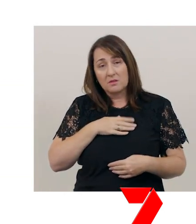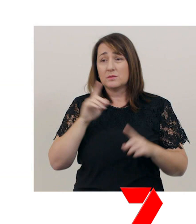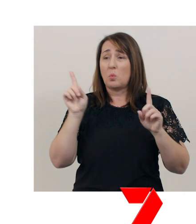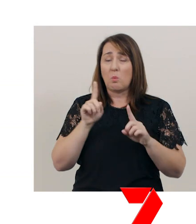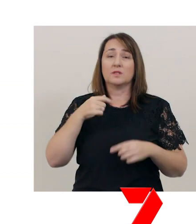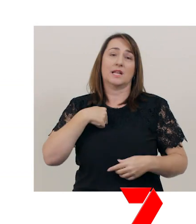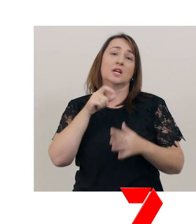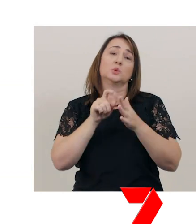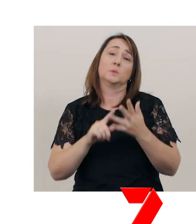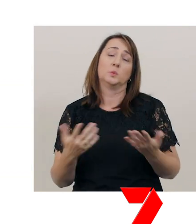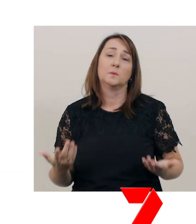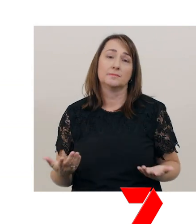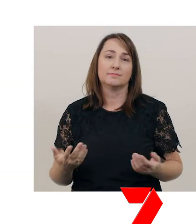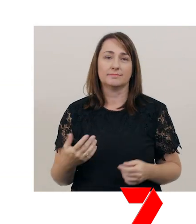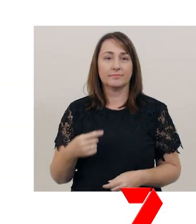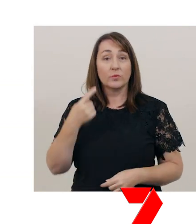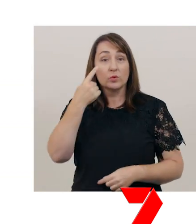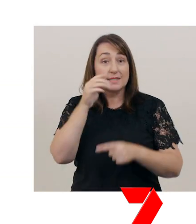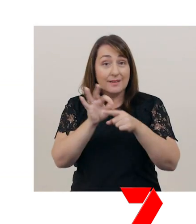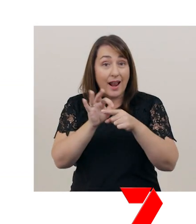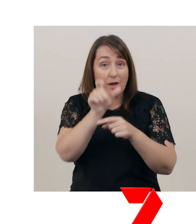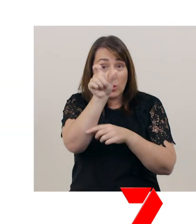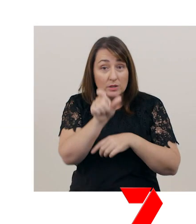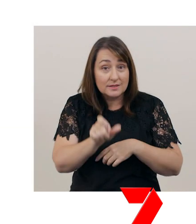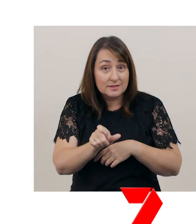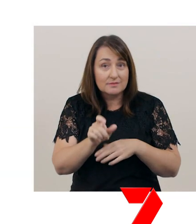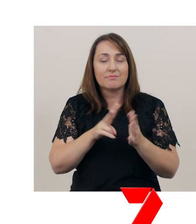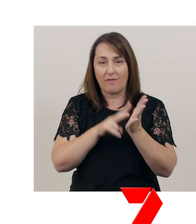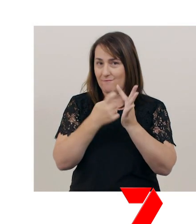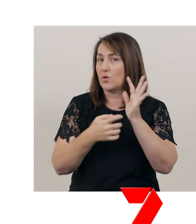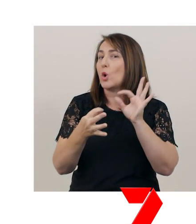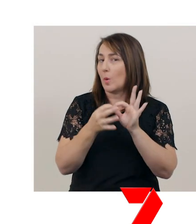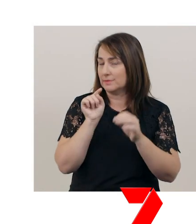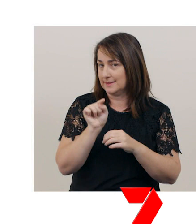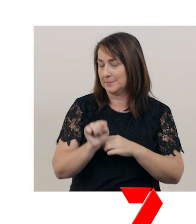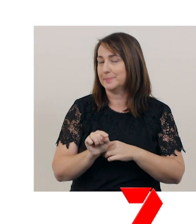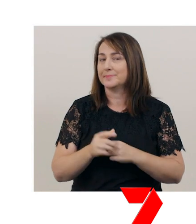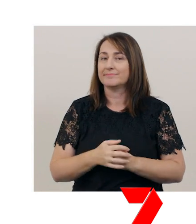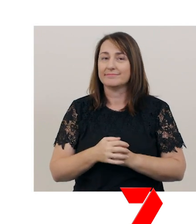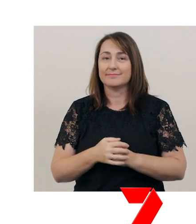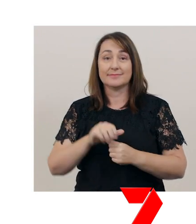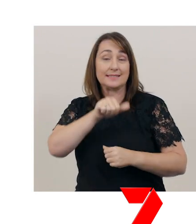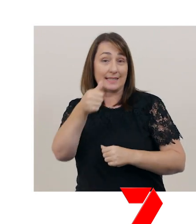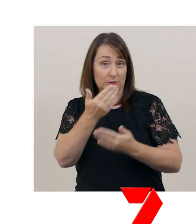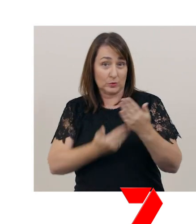Did you notice the highlighted verbs? Herb, the hopeful hippo. The next day,